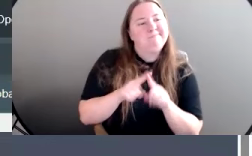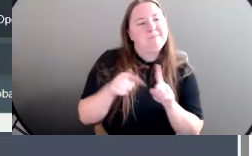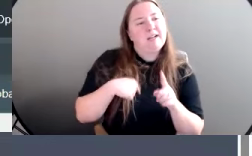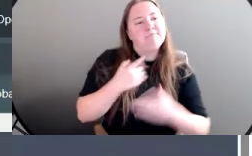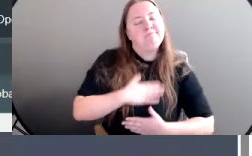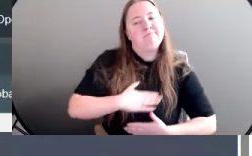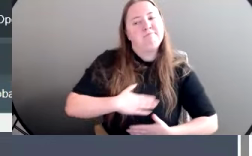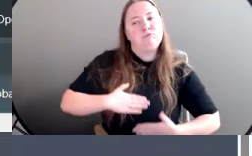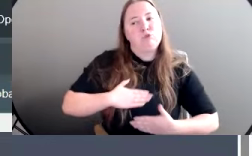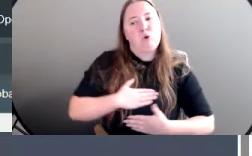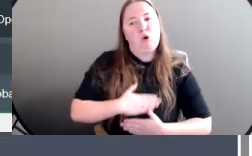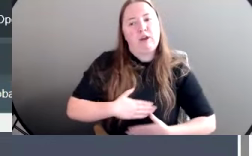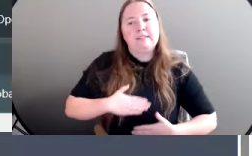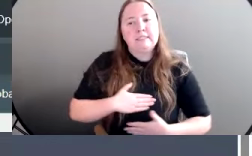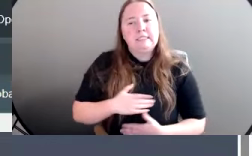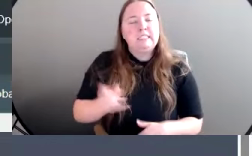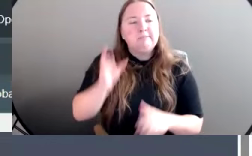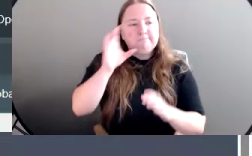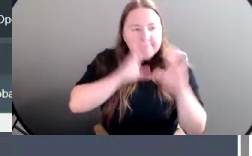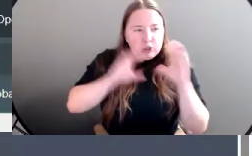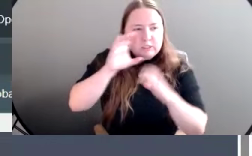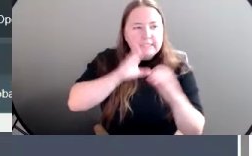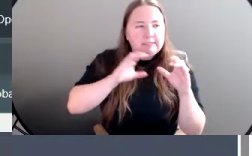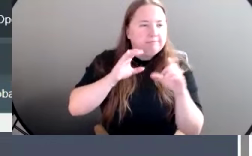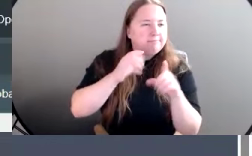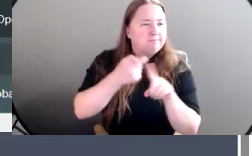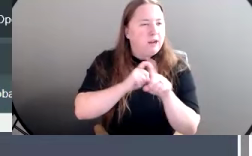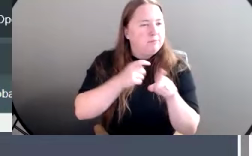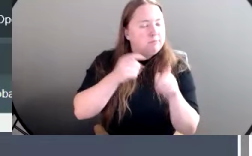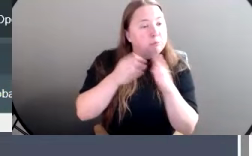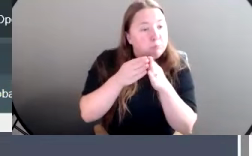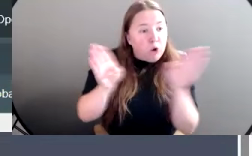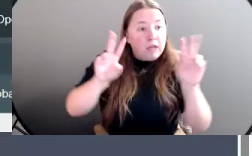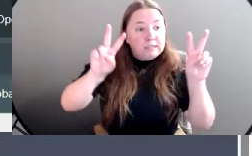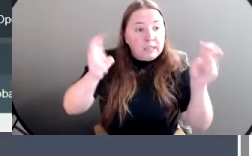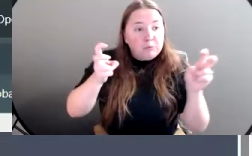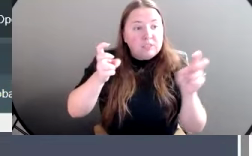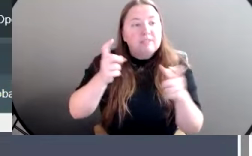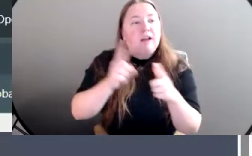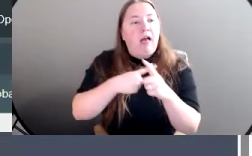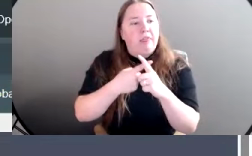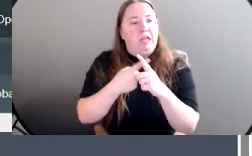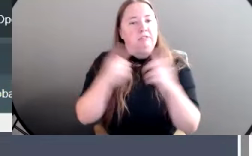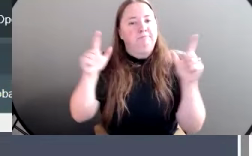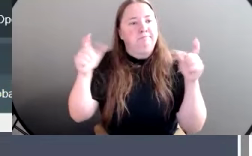searching by, you know, a broad subject and then using those filters